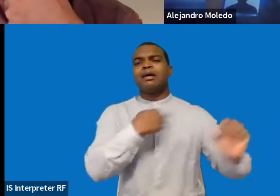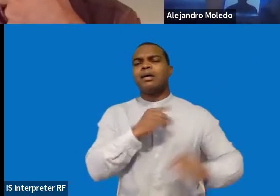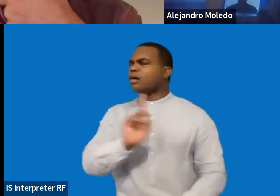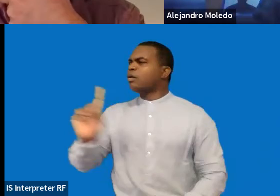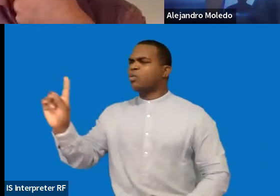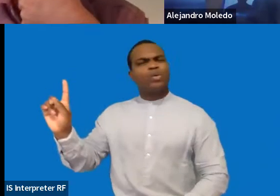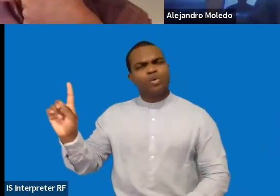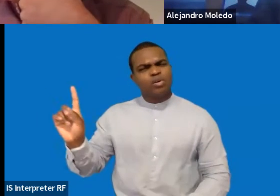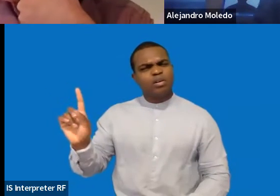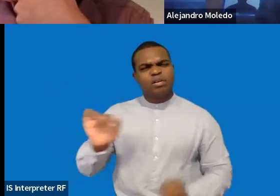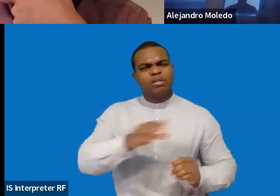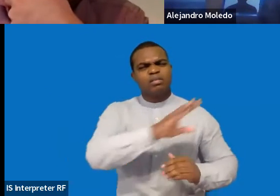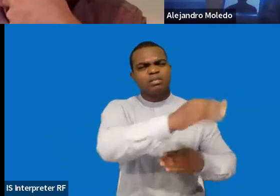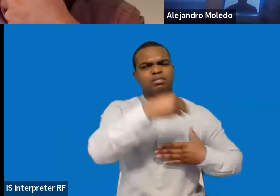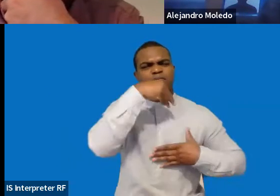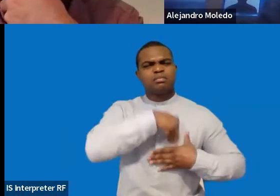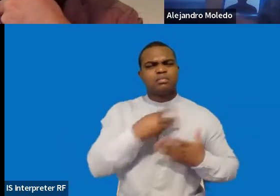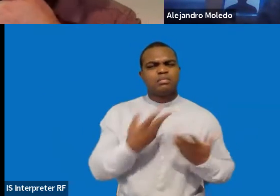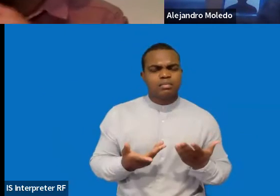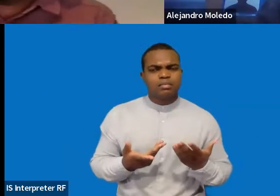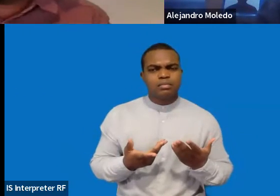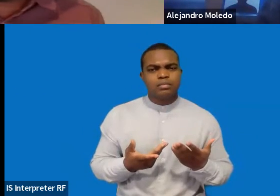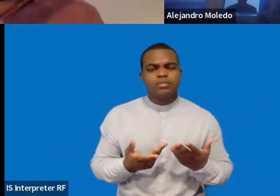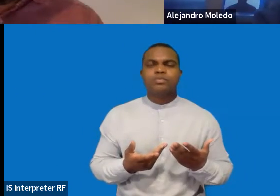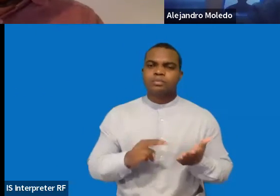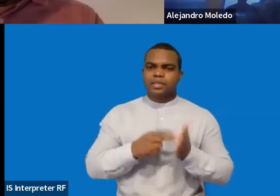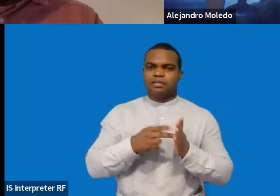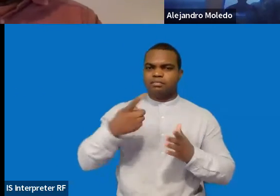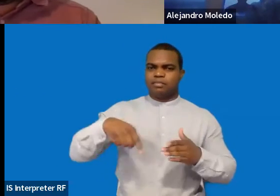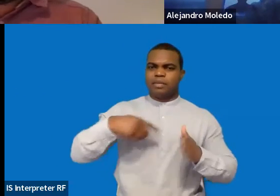and then use it, for example, to have a discount in this museum.